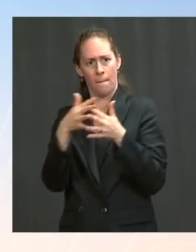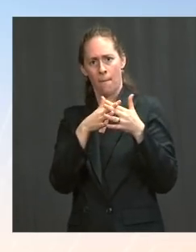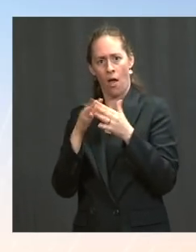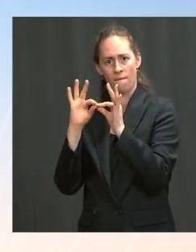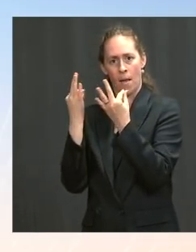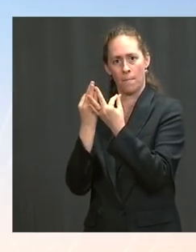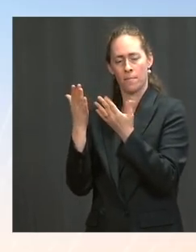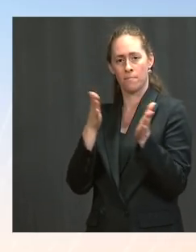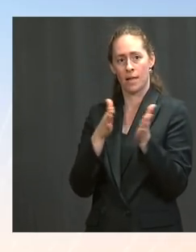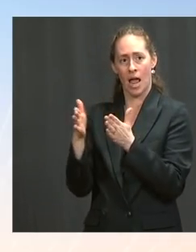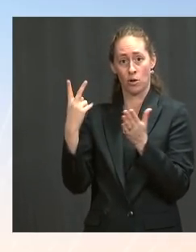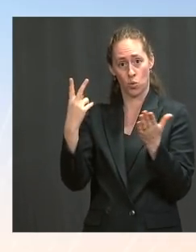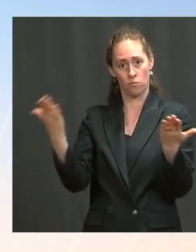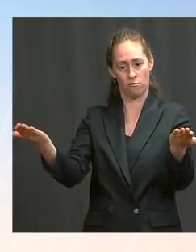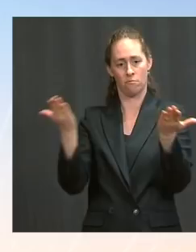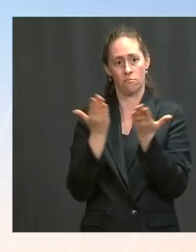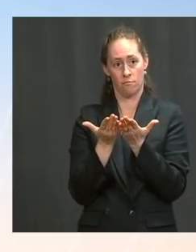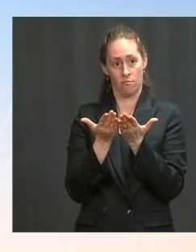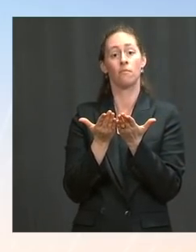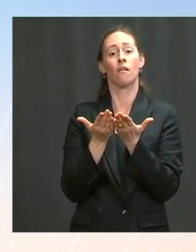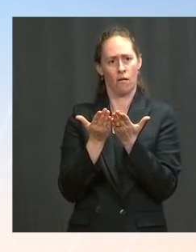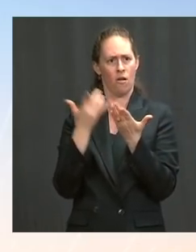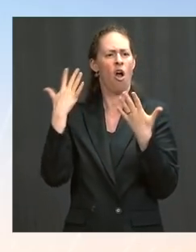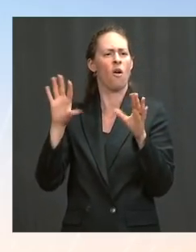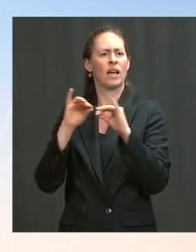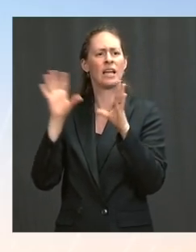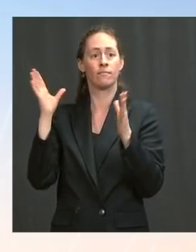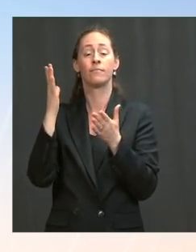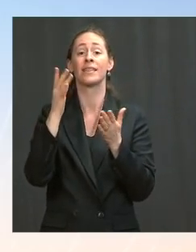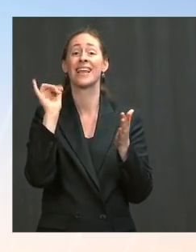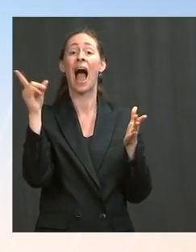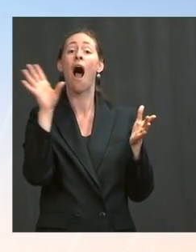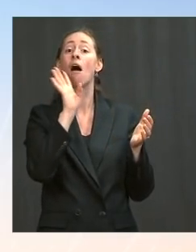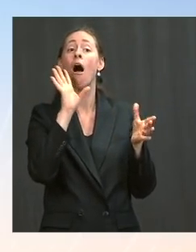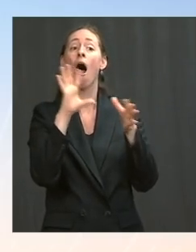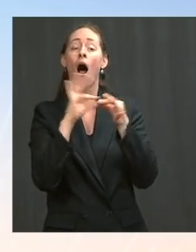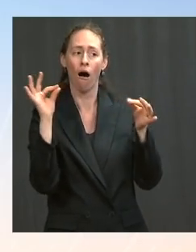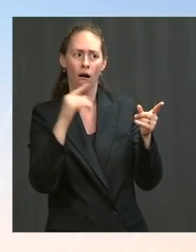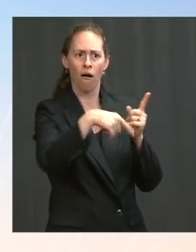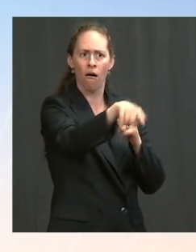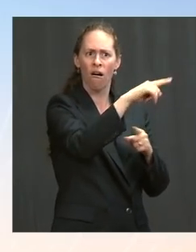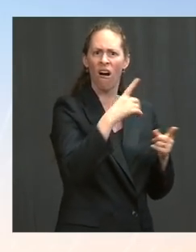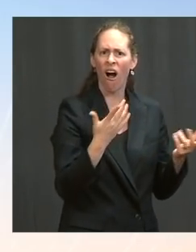That statement upset some Republicans who did not see the two plans as linked, as you all know --